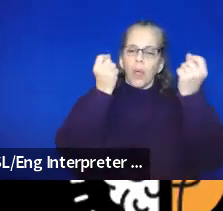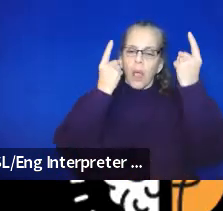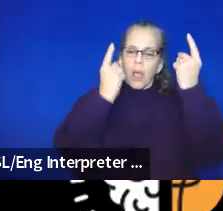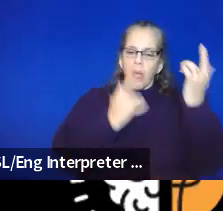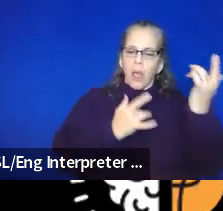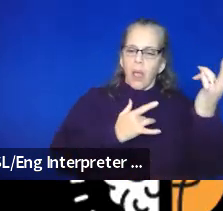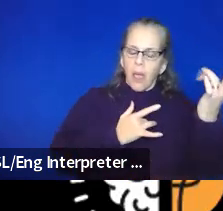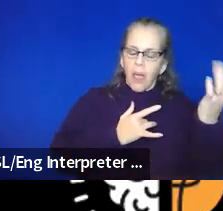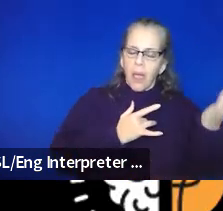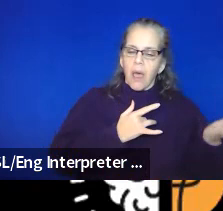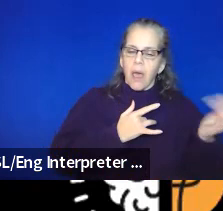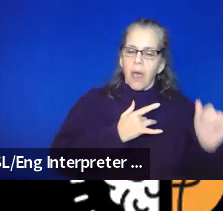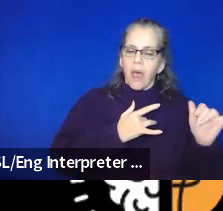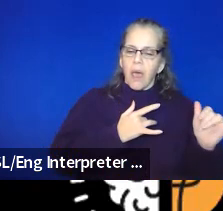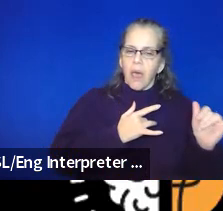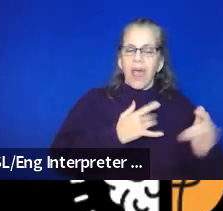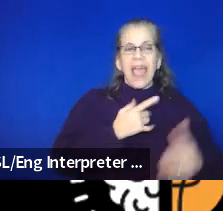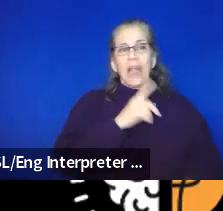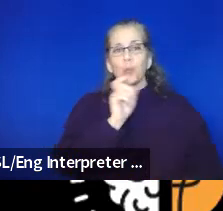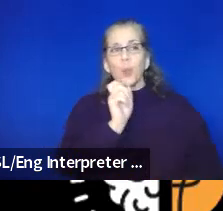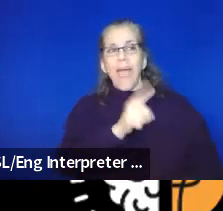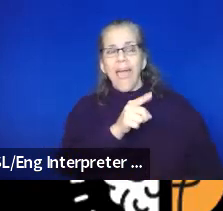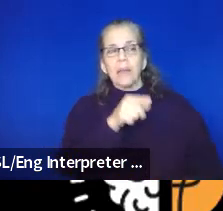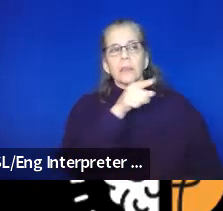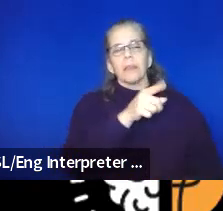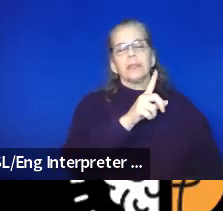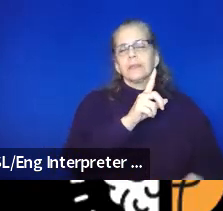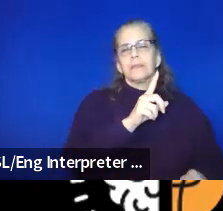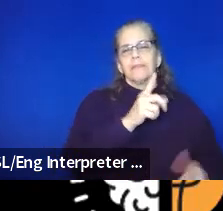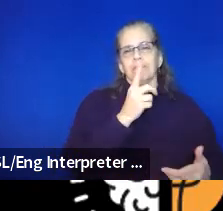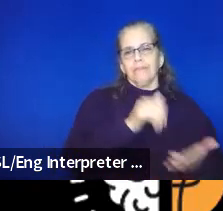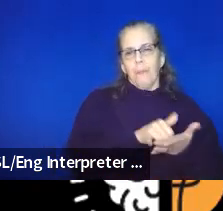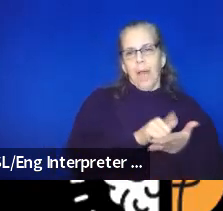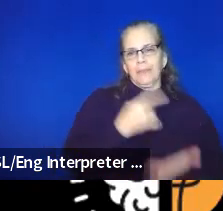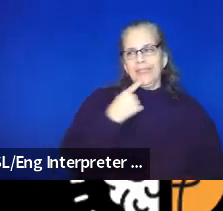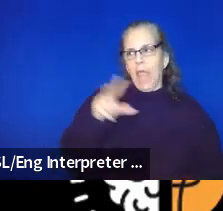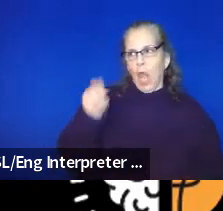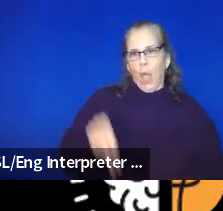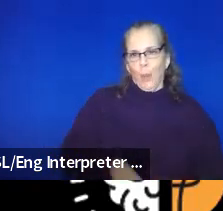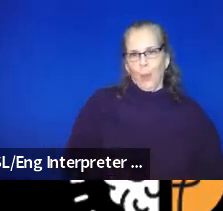being asked in a manner where the person can't say no. And when you do it this way, you have